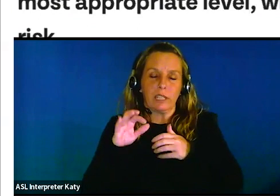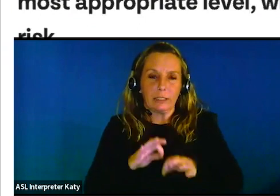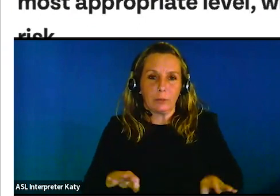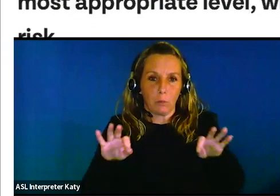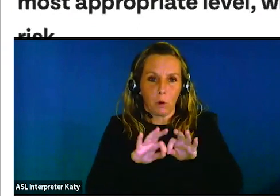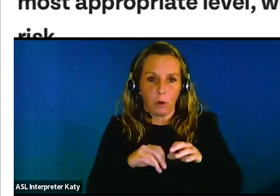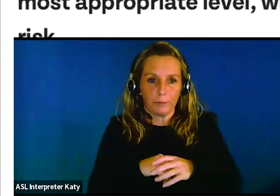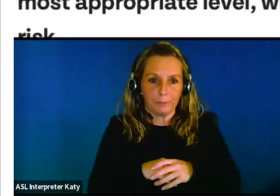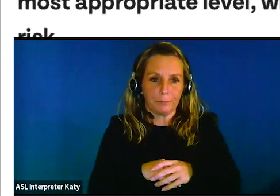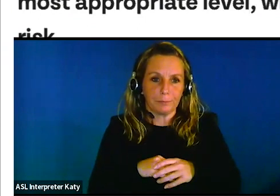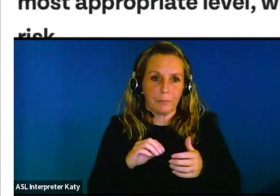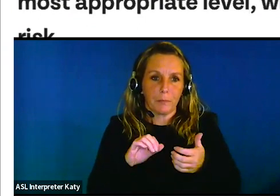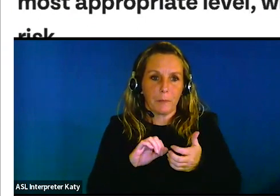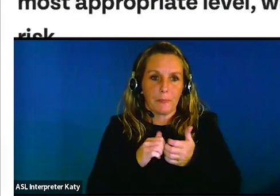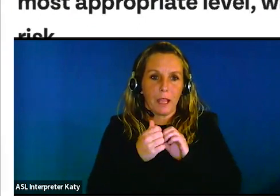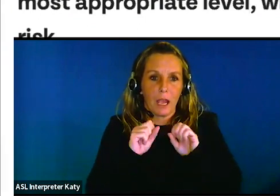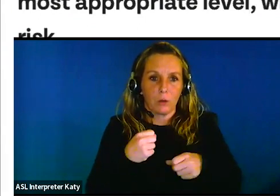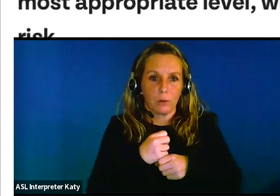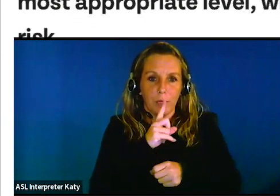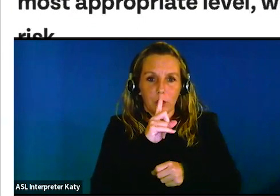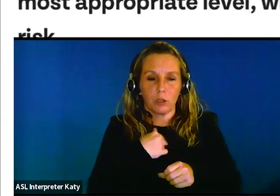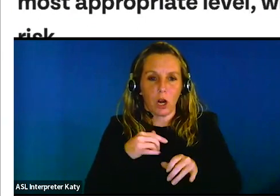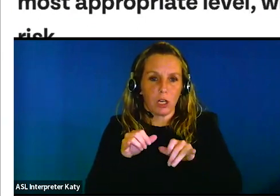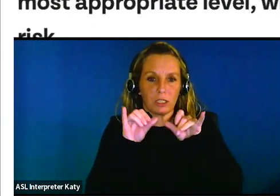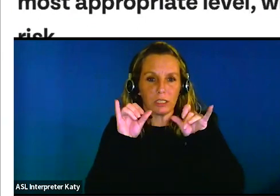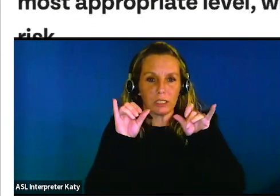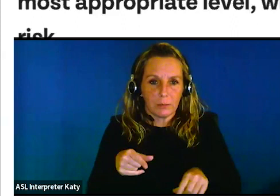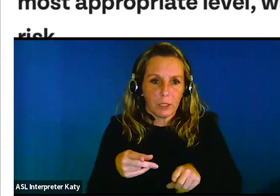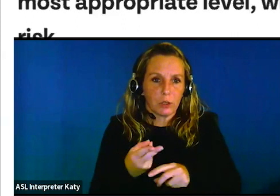who may be marginalized in the community or maybe in the marginalized community?